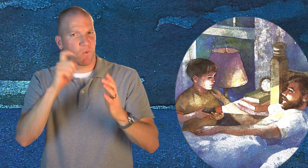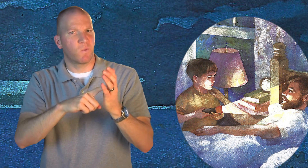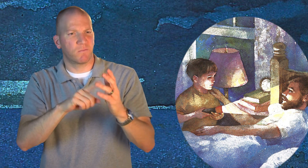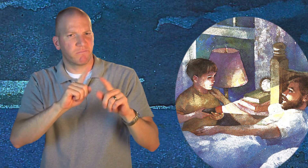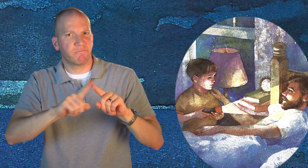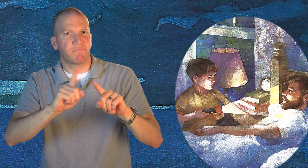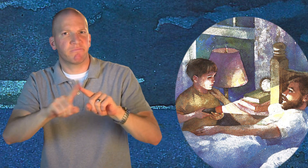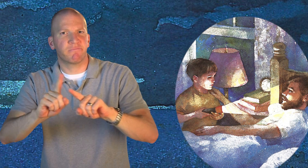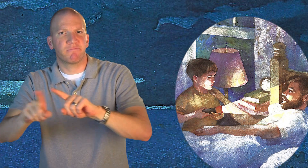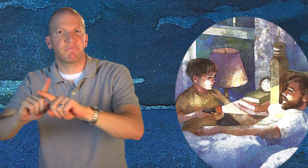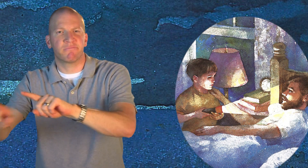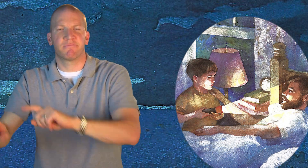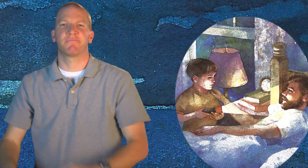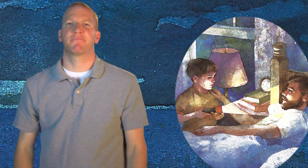You may have seen a lot of different ways.